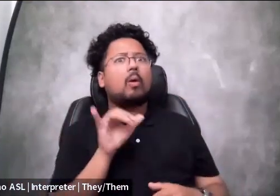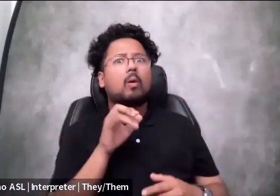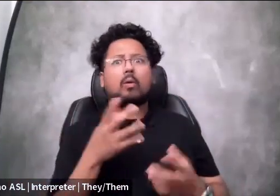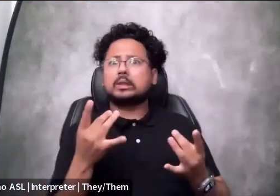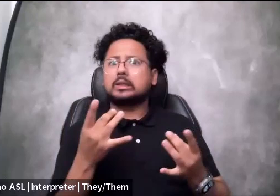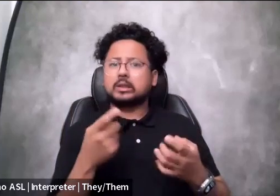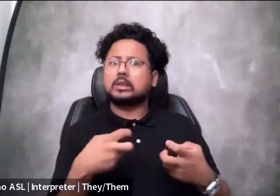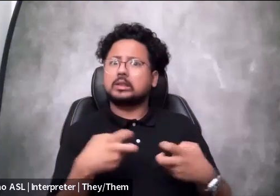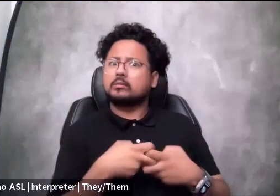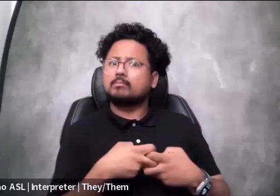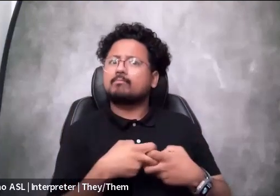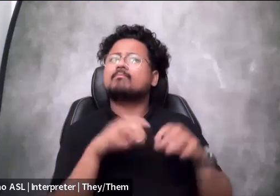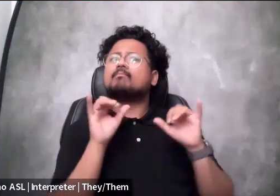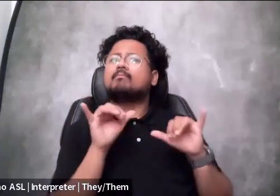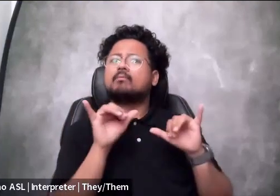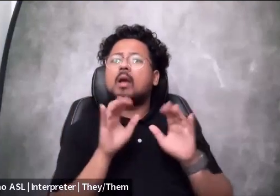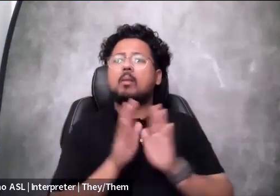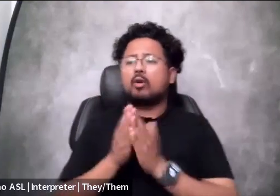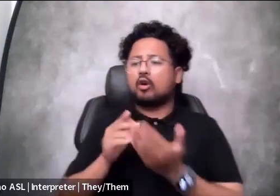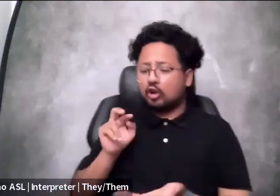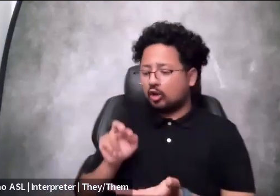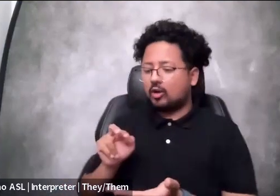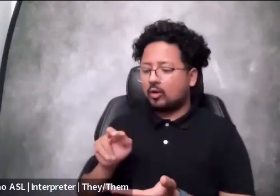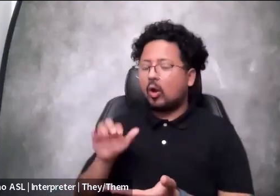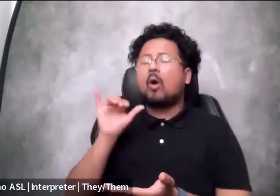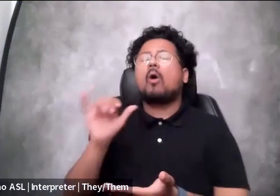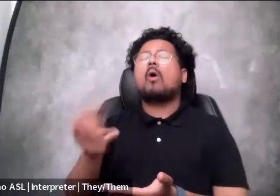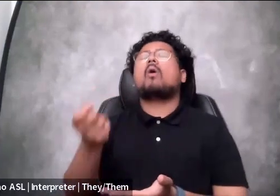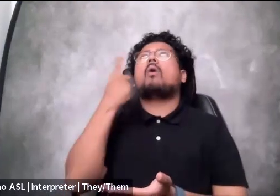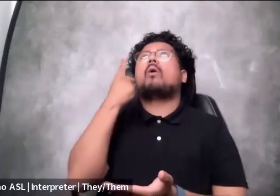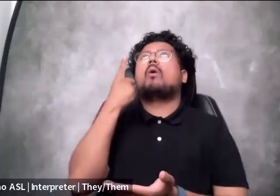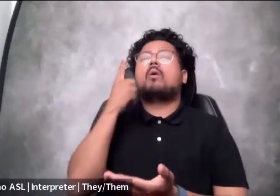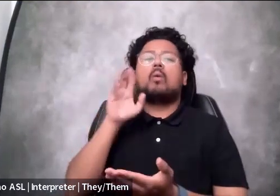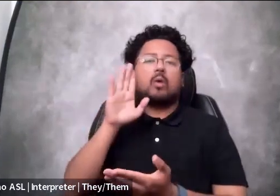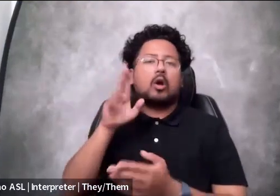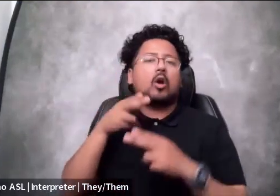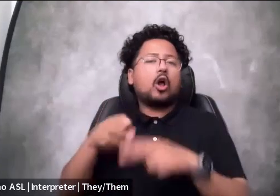And then I was holding the Funnyish book and I went, oh, that's what everyone's going to call her. People who read the book might know better,